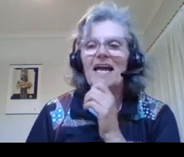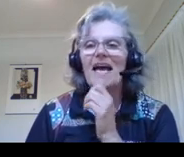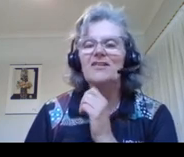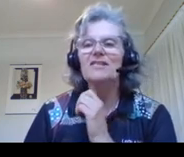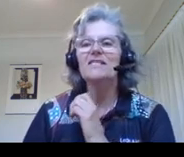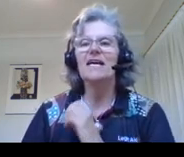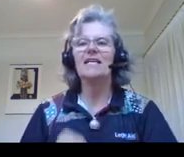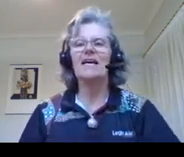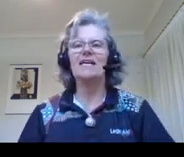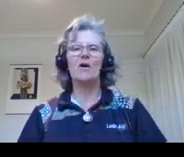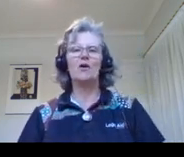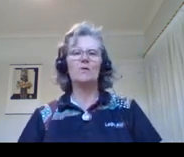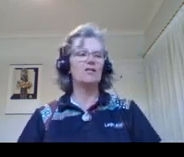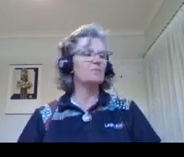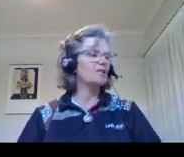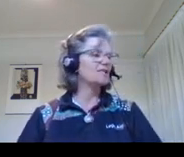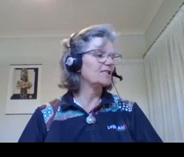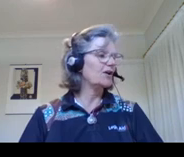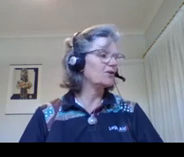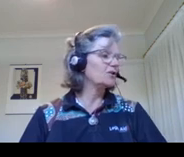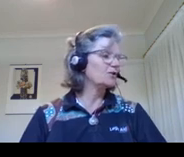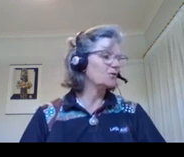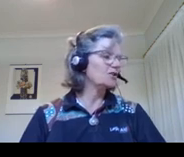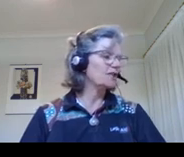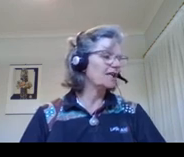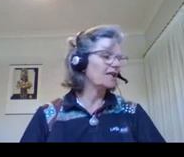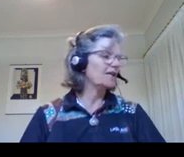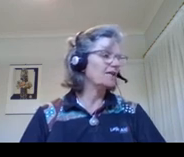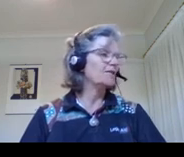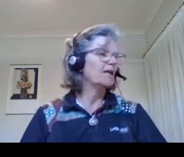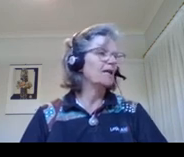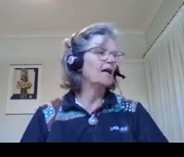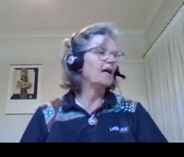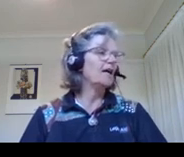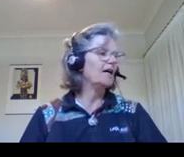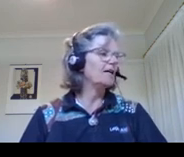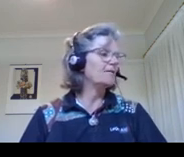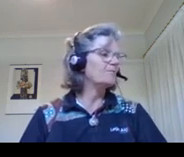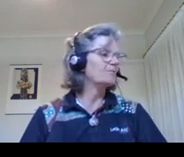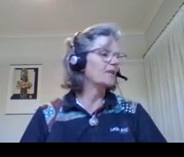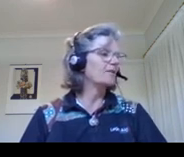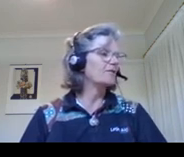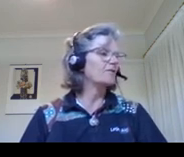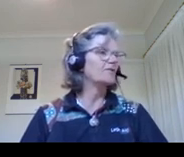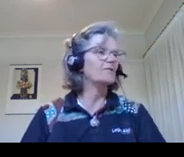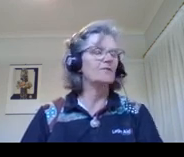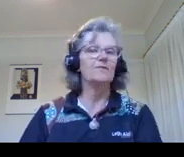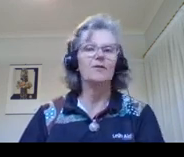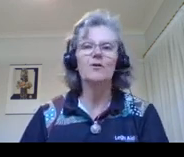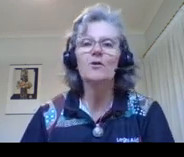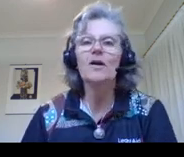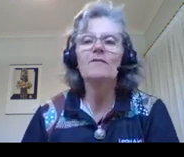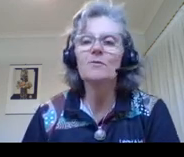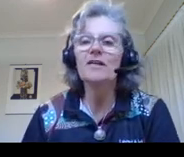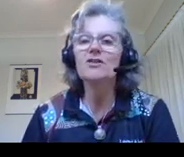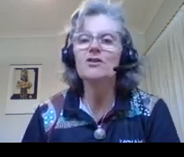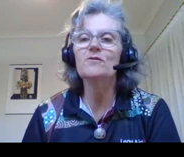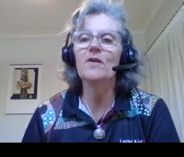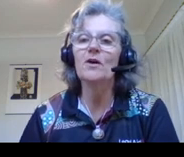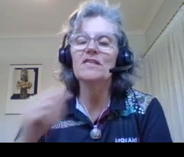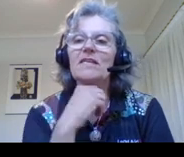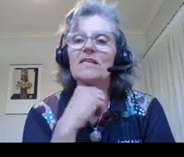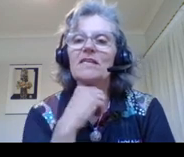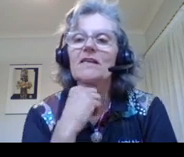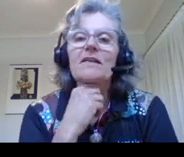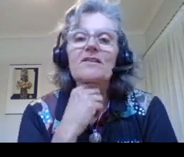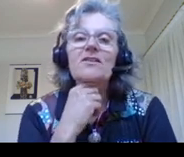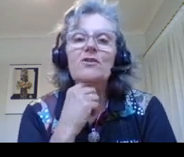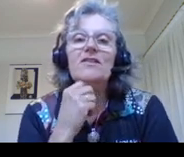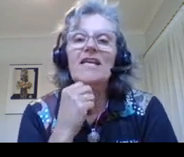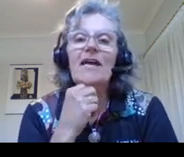and this is our last poll which I’m just going to launch there for everyone to vote in so scams can